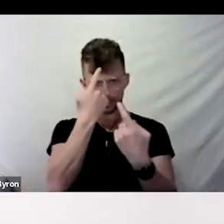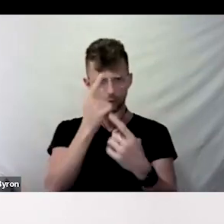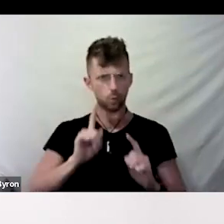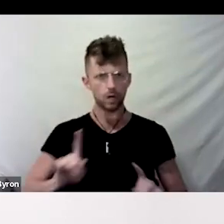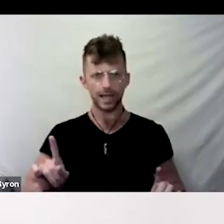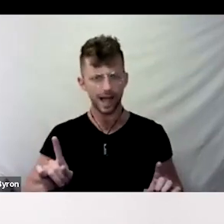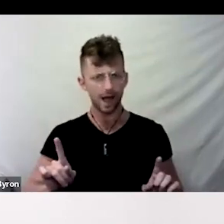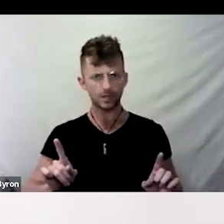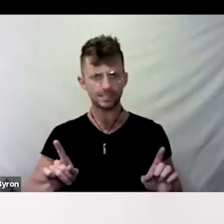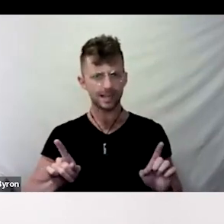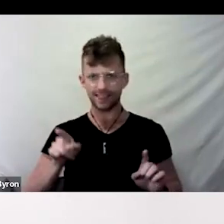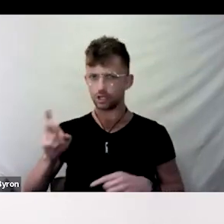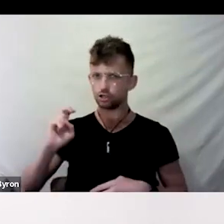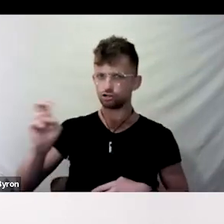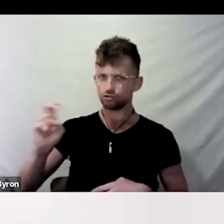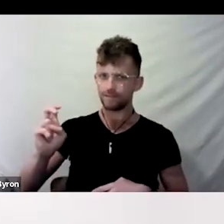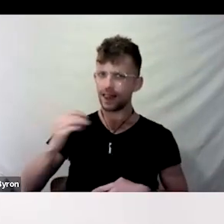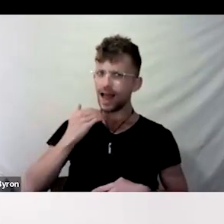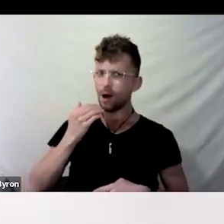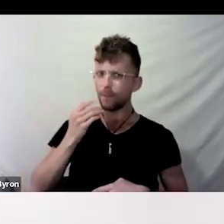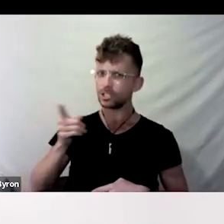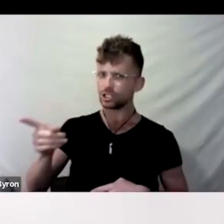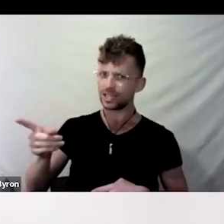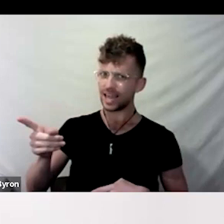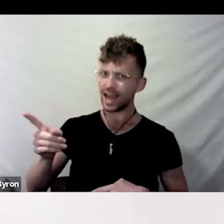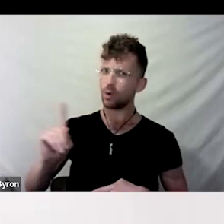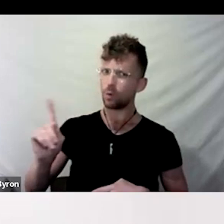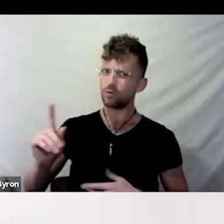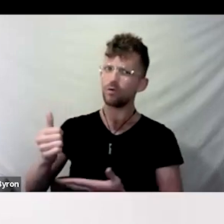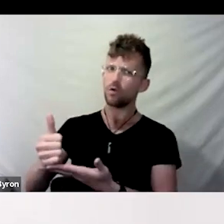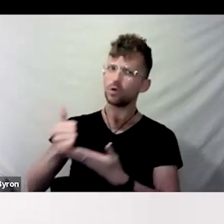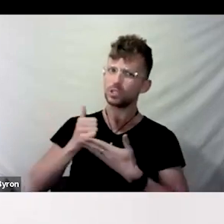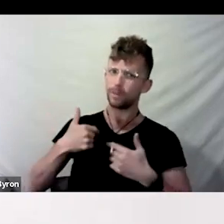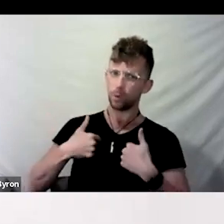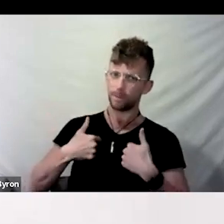And then fourthly, is any of the support that you’re seeking available